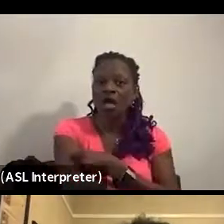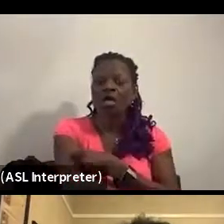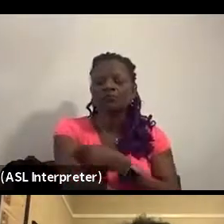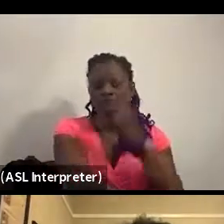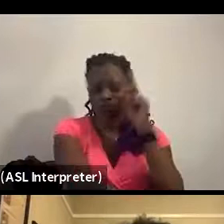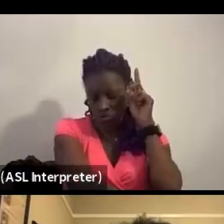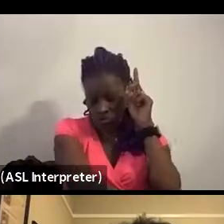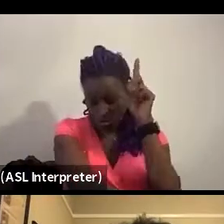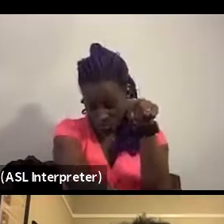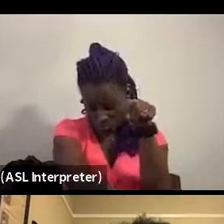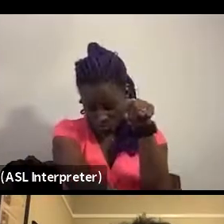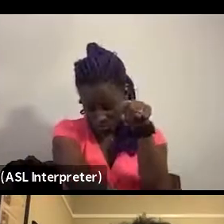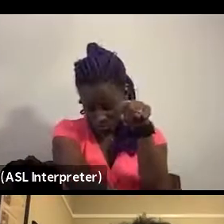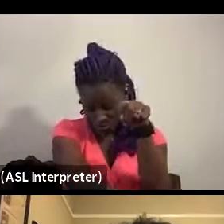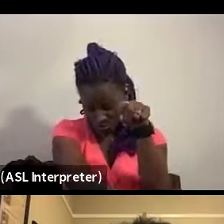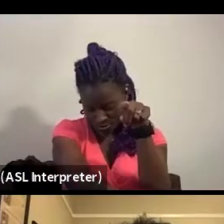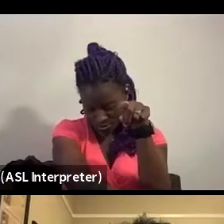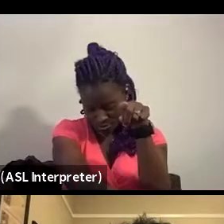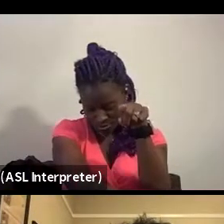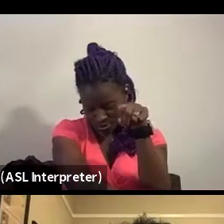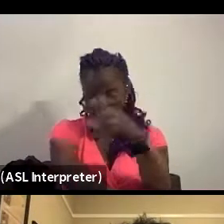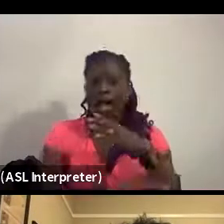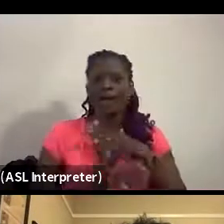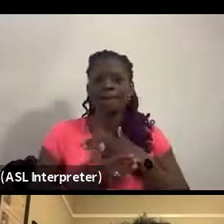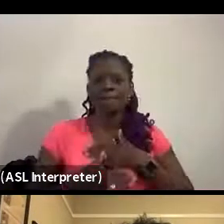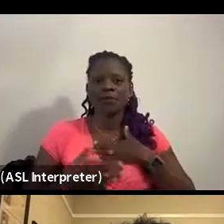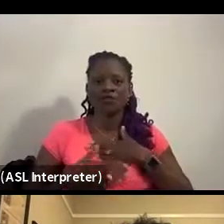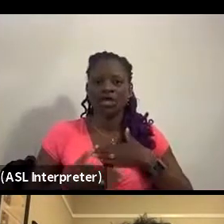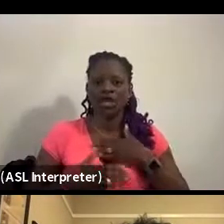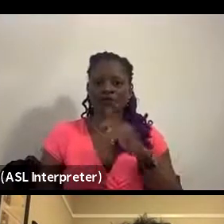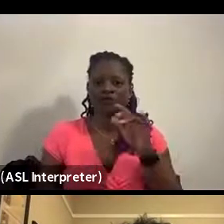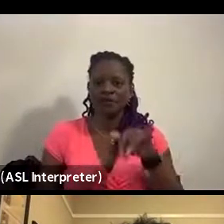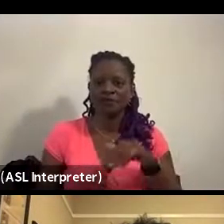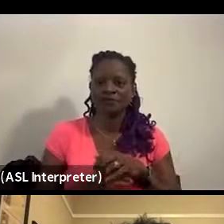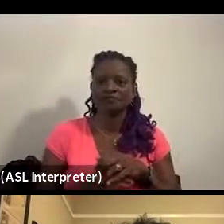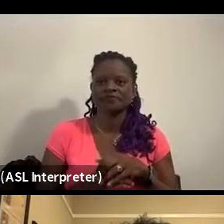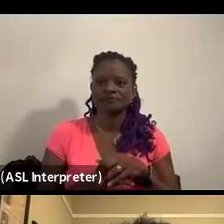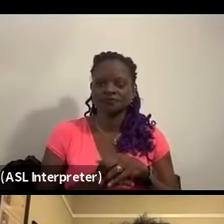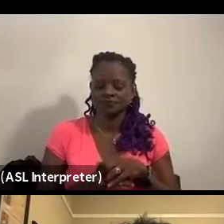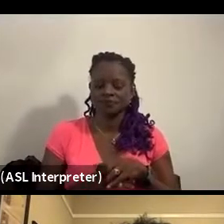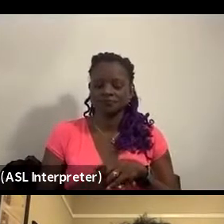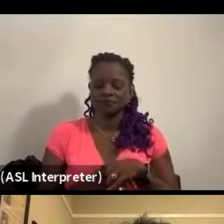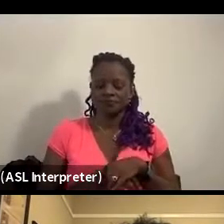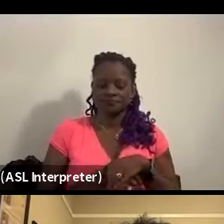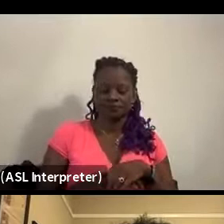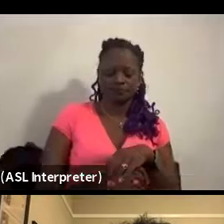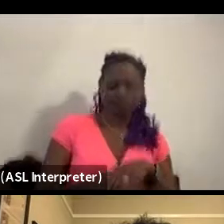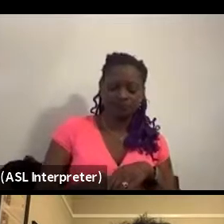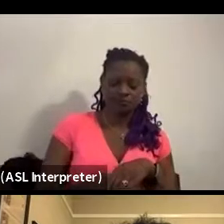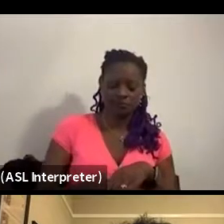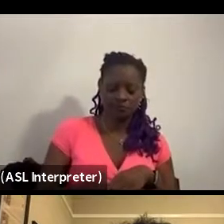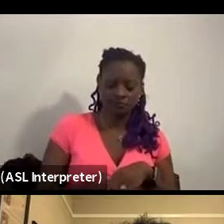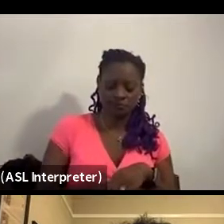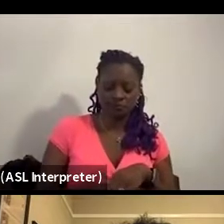You know, I think well, I appreciate that, too, and I think, you know, we want everything immediately in our